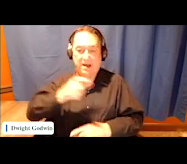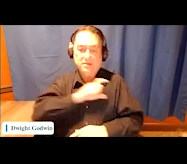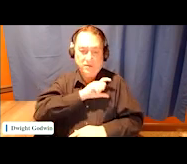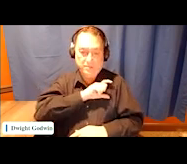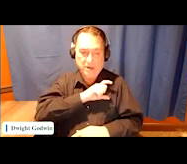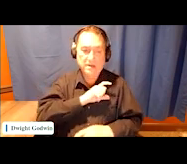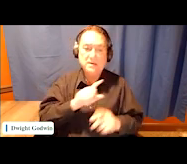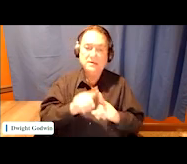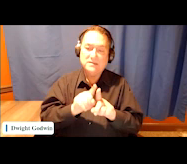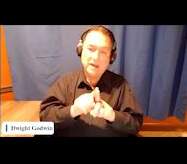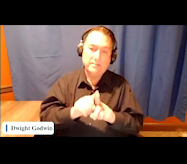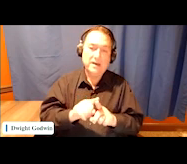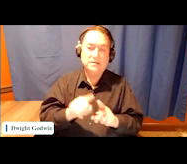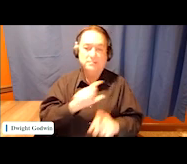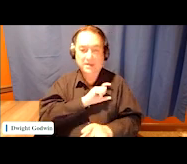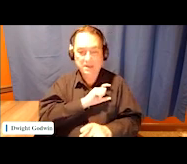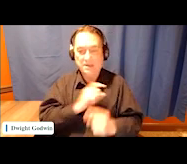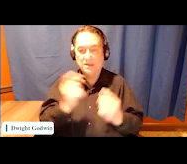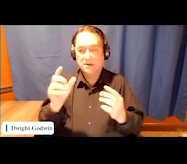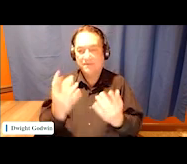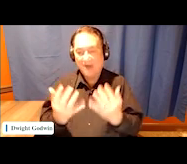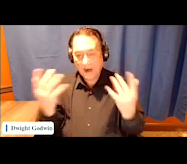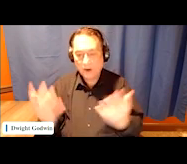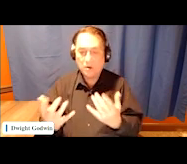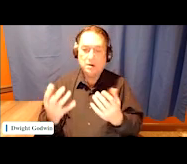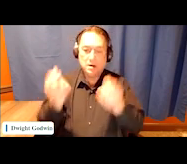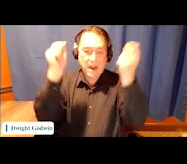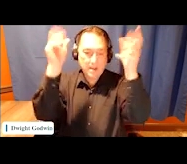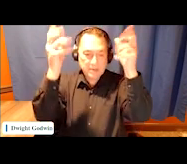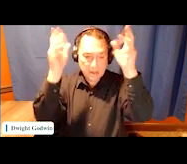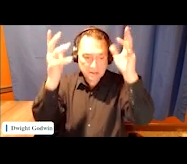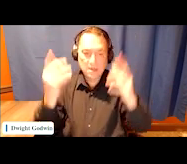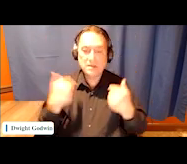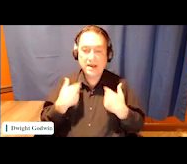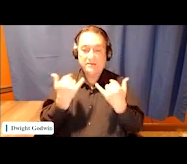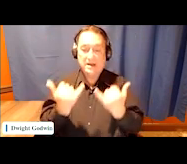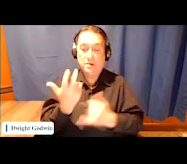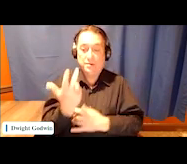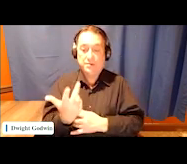police, fire, and ambulance, they also have now three social service agencies